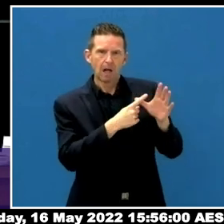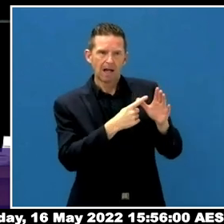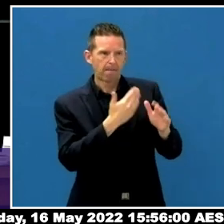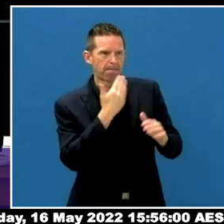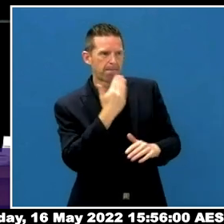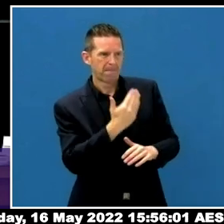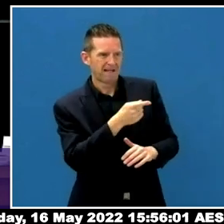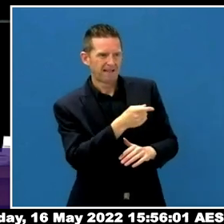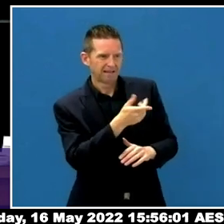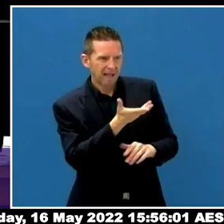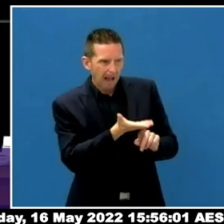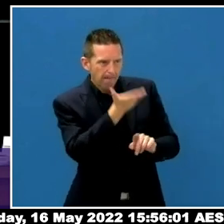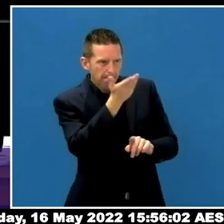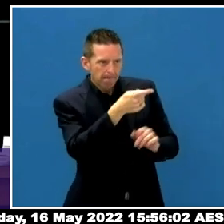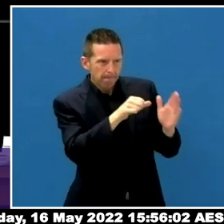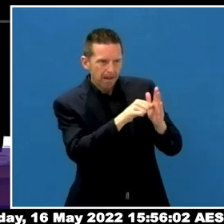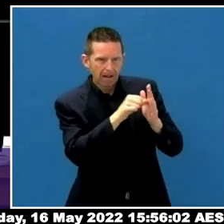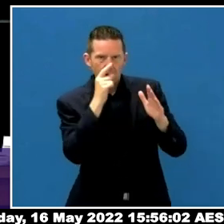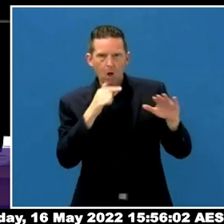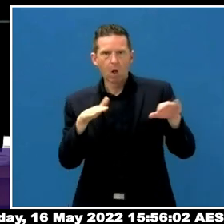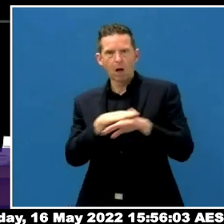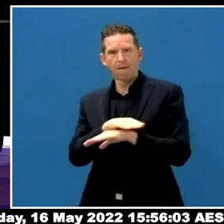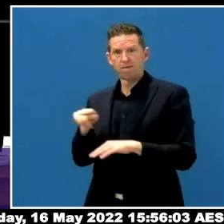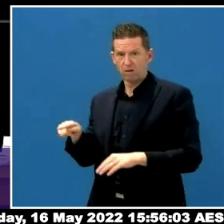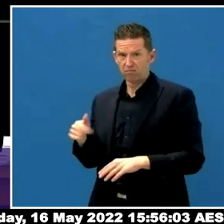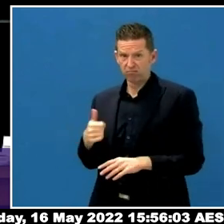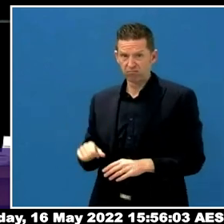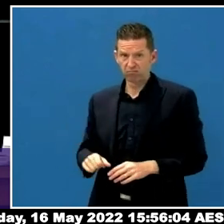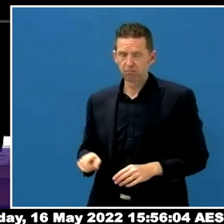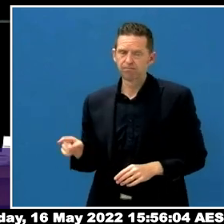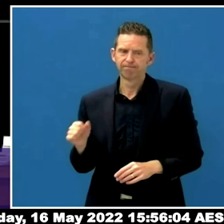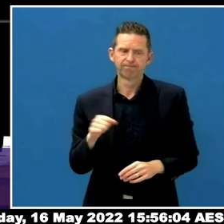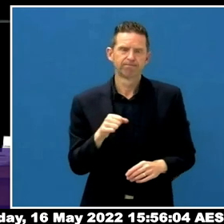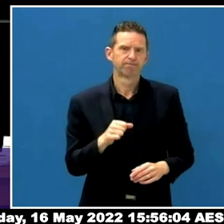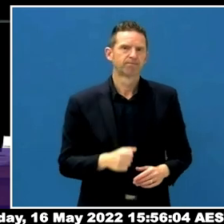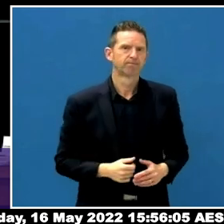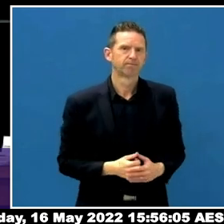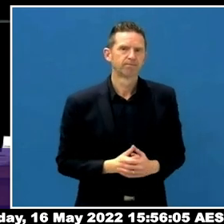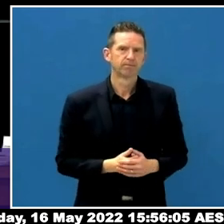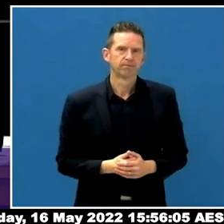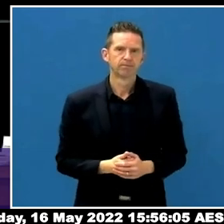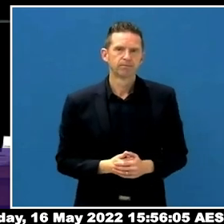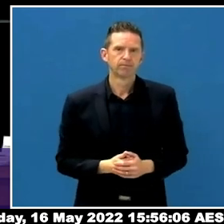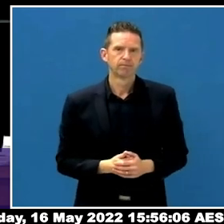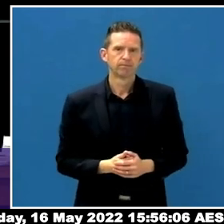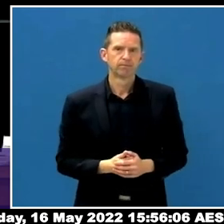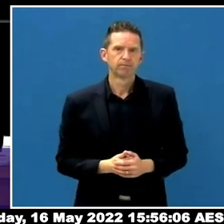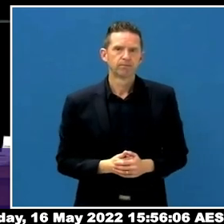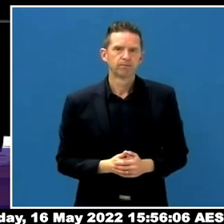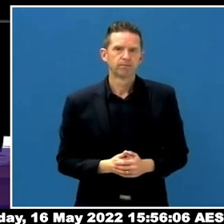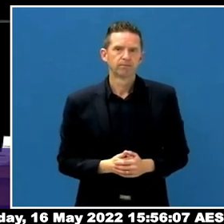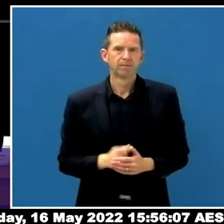Correct. MR FOGARTY: You were charged a temporary transformation payment, a TTP,